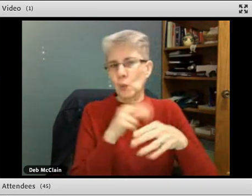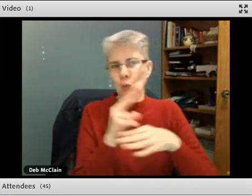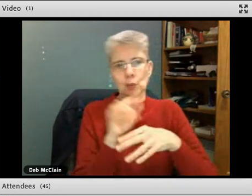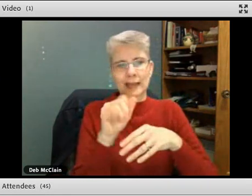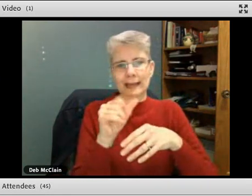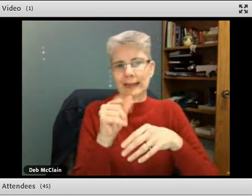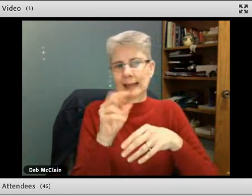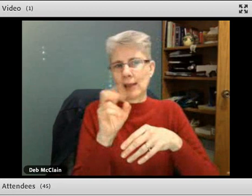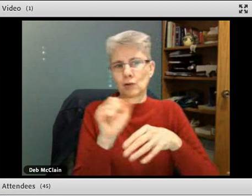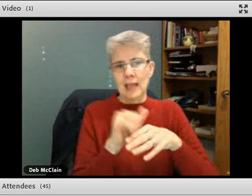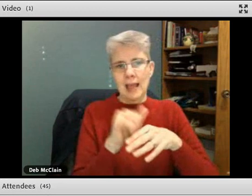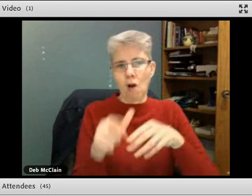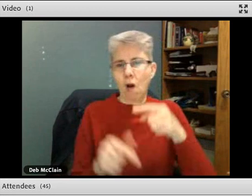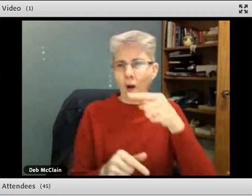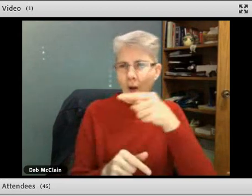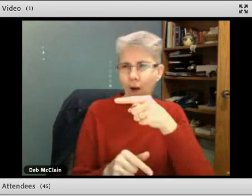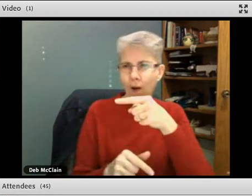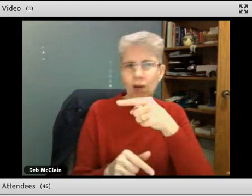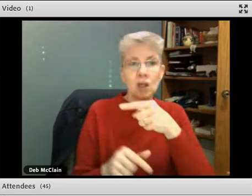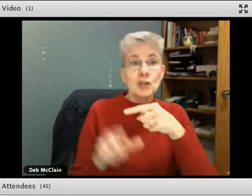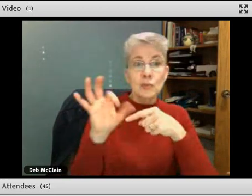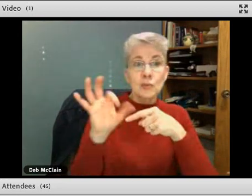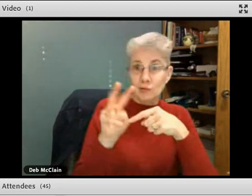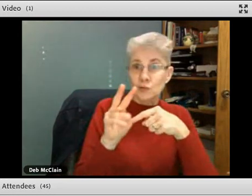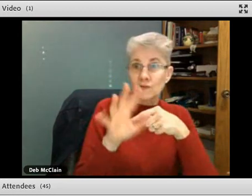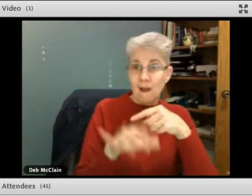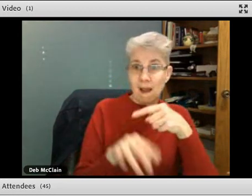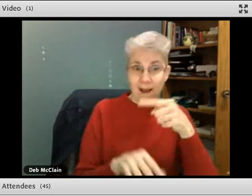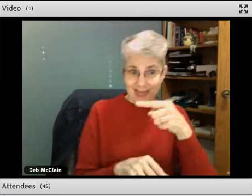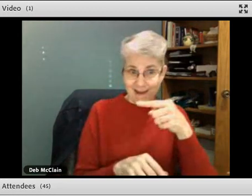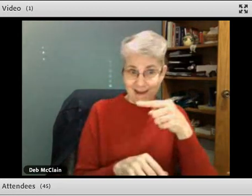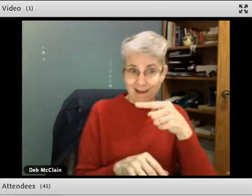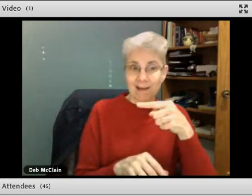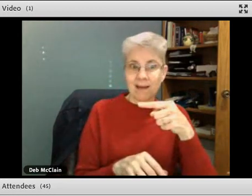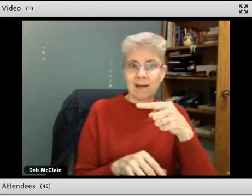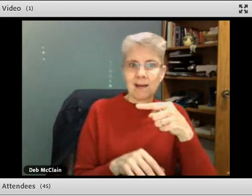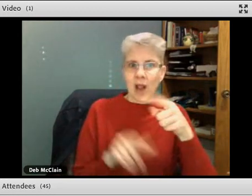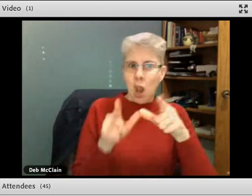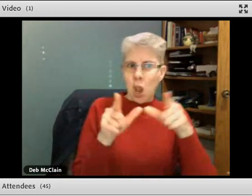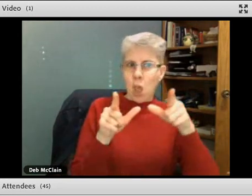again, a local-use field used by the Library of Congress,